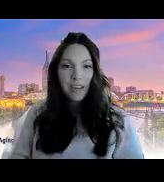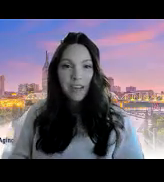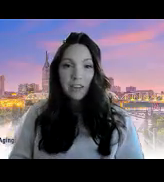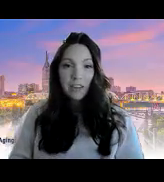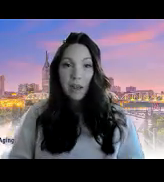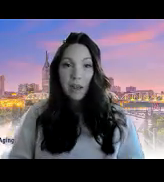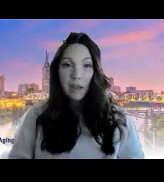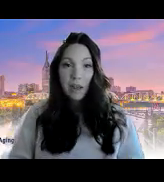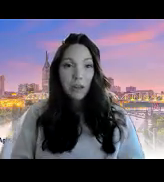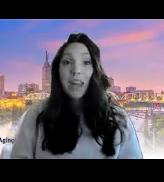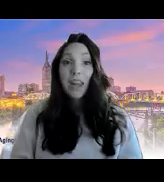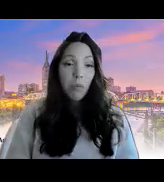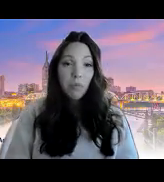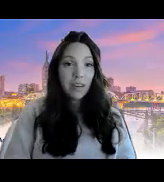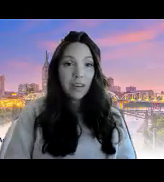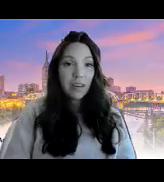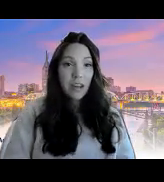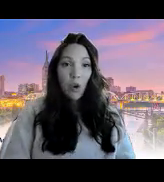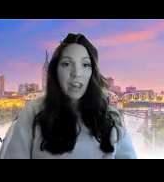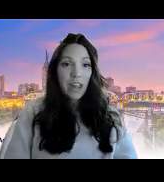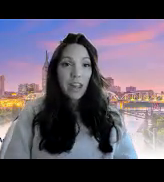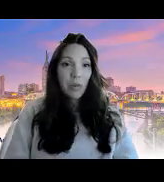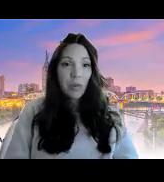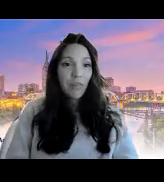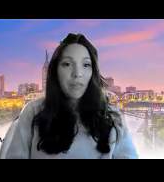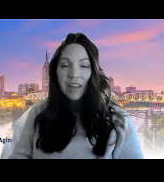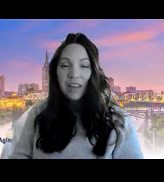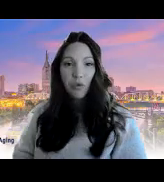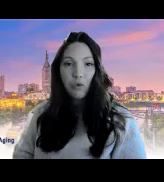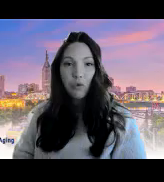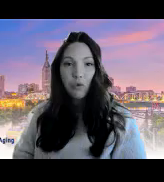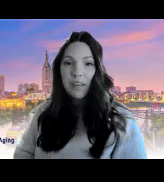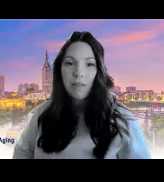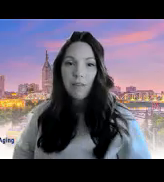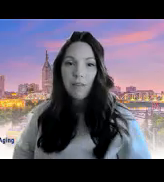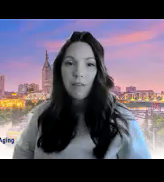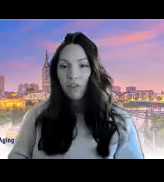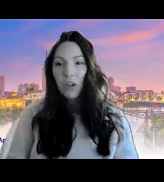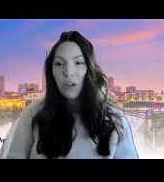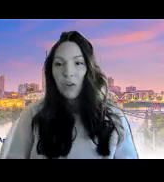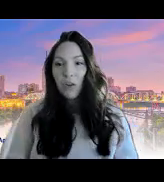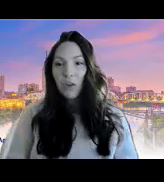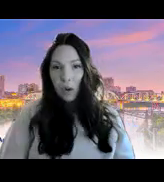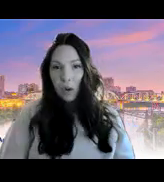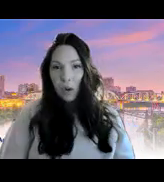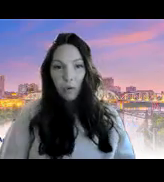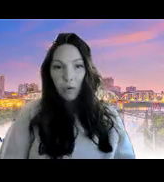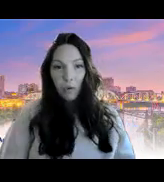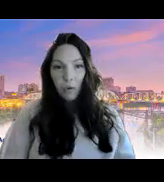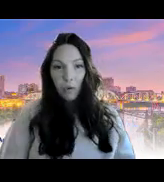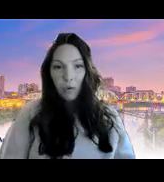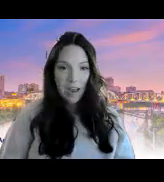especially being in homes and working with families. It's great to have this information, so we greatly appreciate your time.